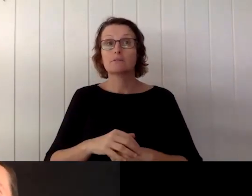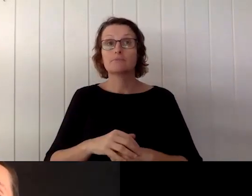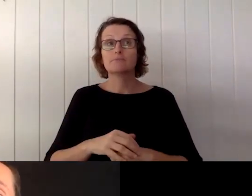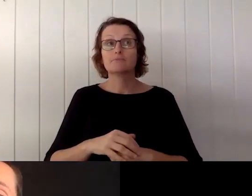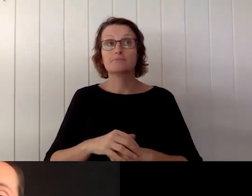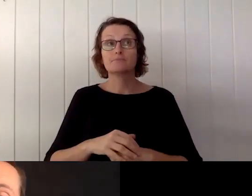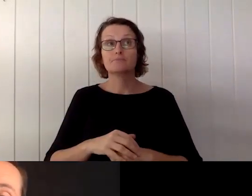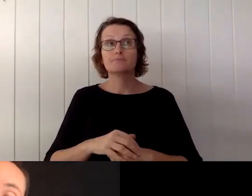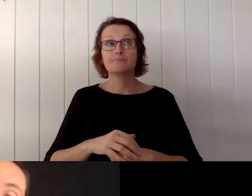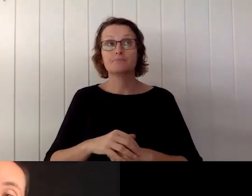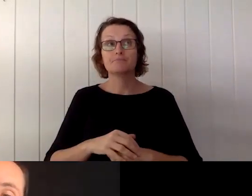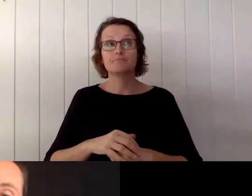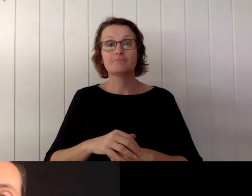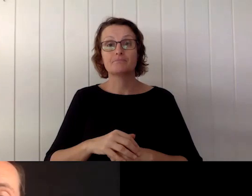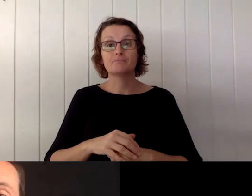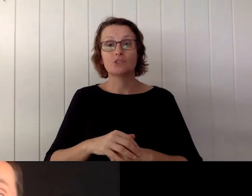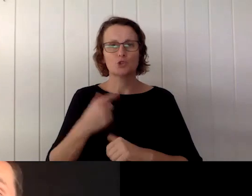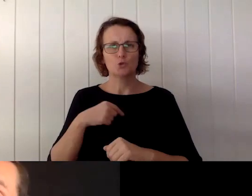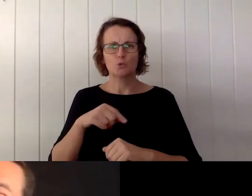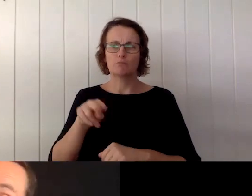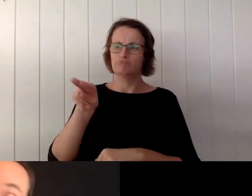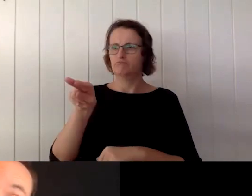not everyone - to picking up cues and being with each other in a